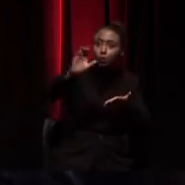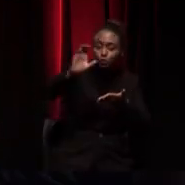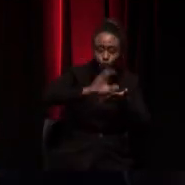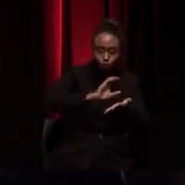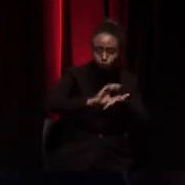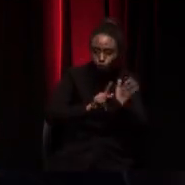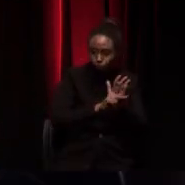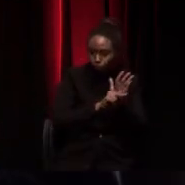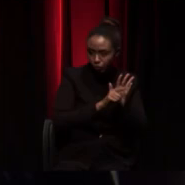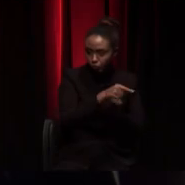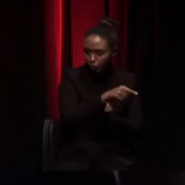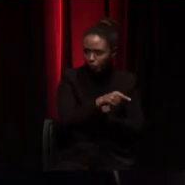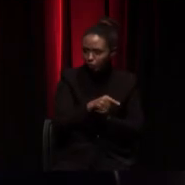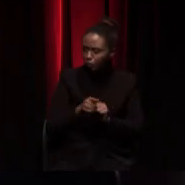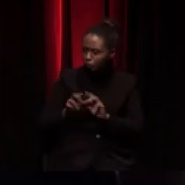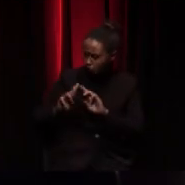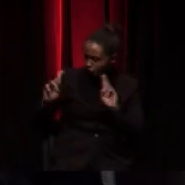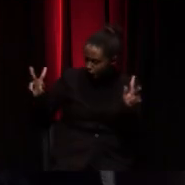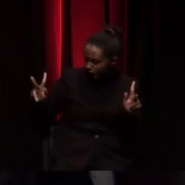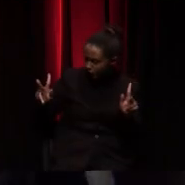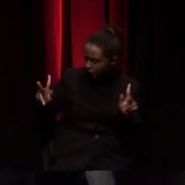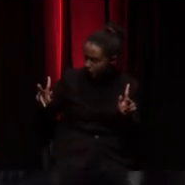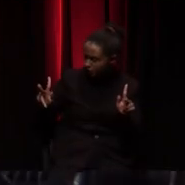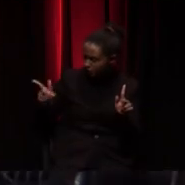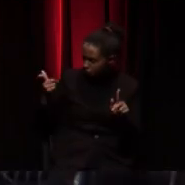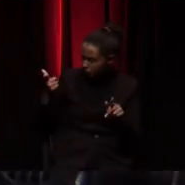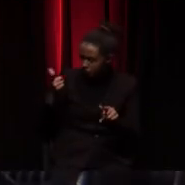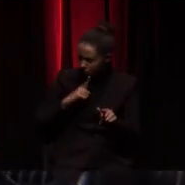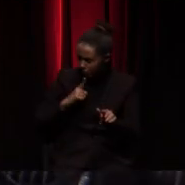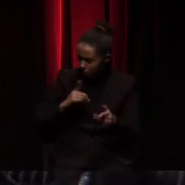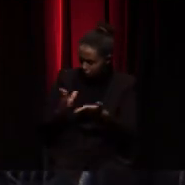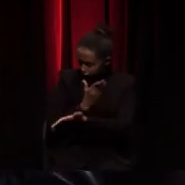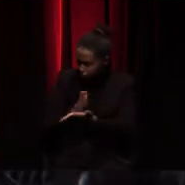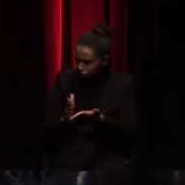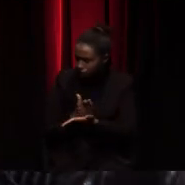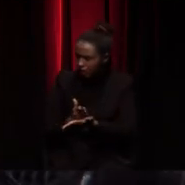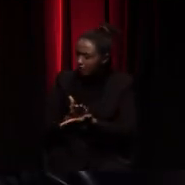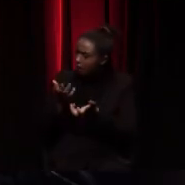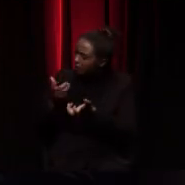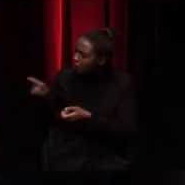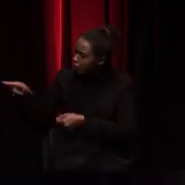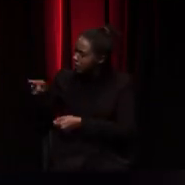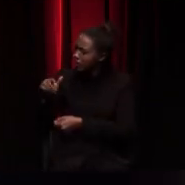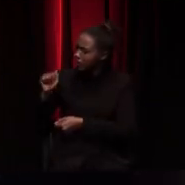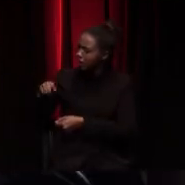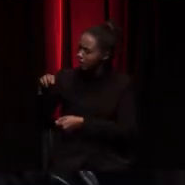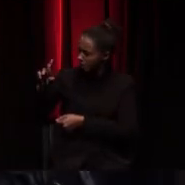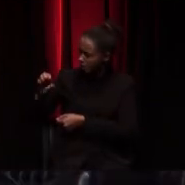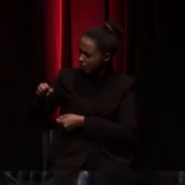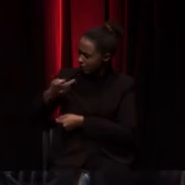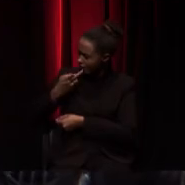I have asked this question. I’d like Andre to begin because we have the following question here: